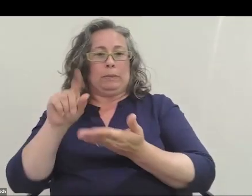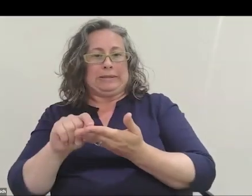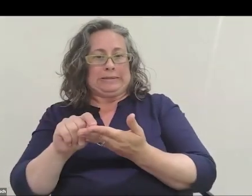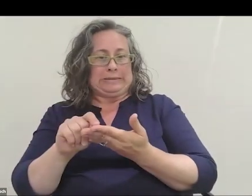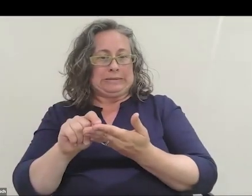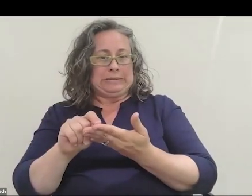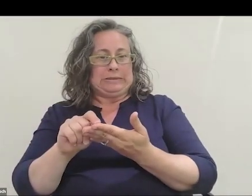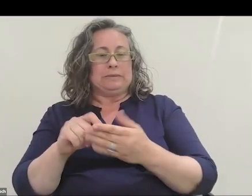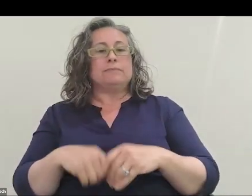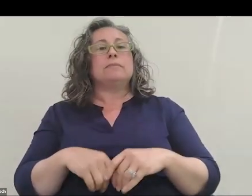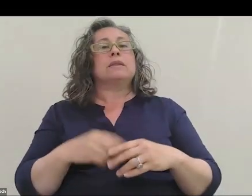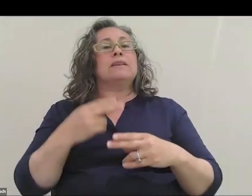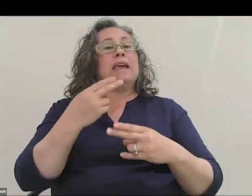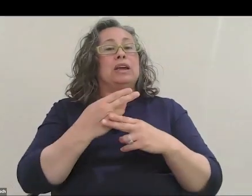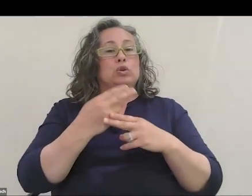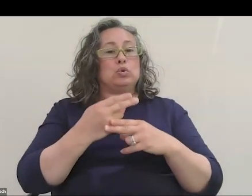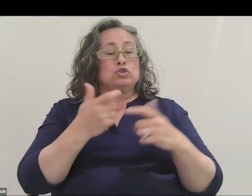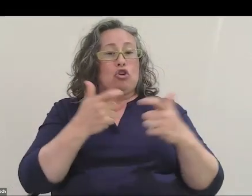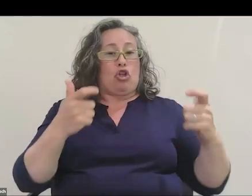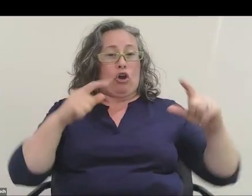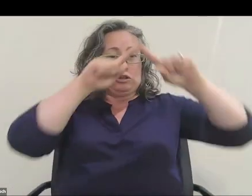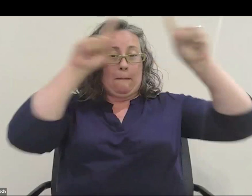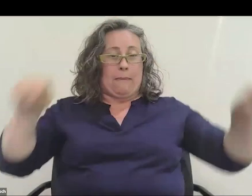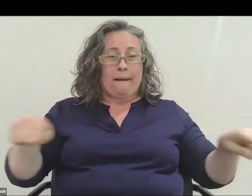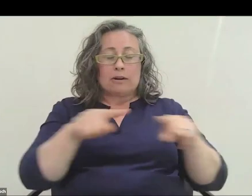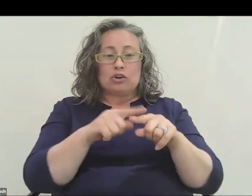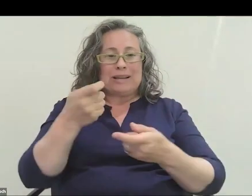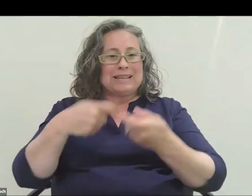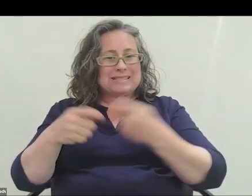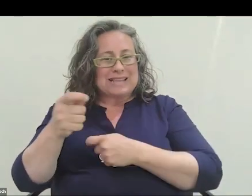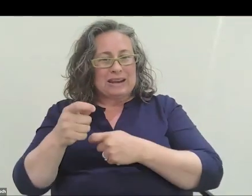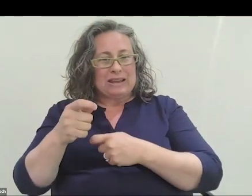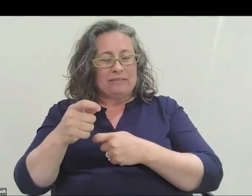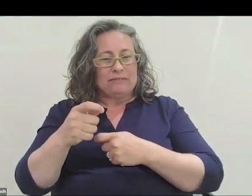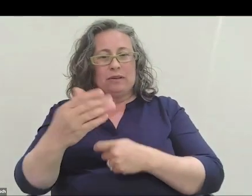They use large monitors instead of the screen magnifier zoom text.